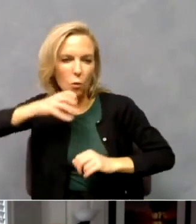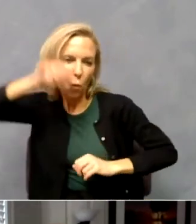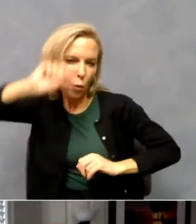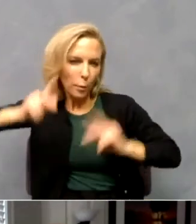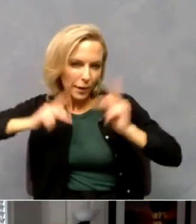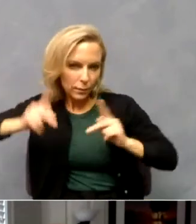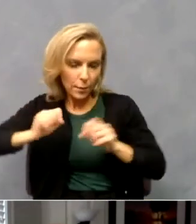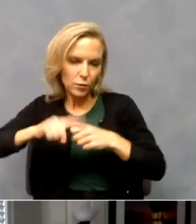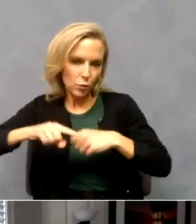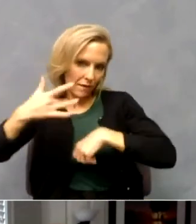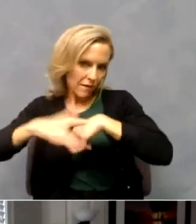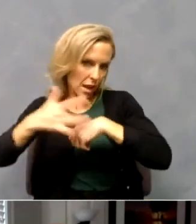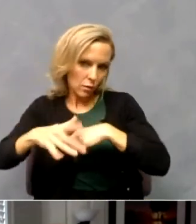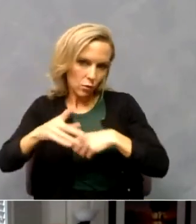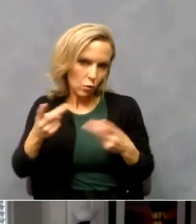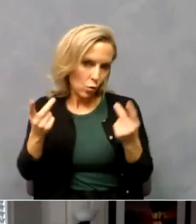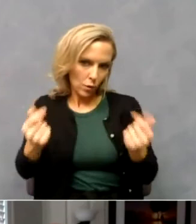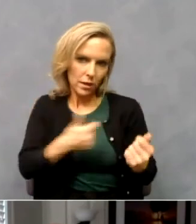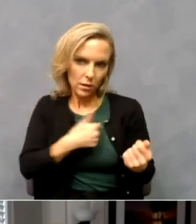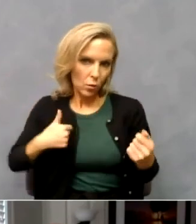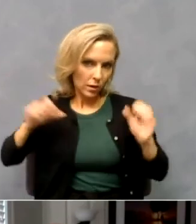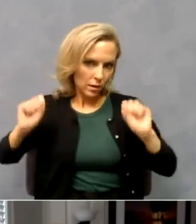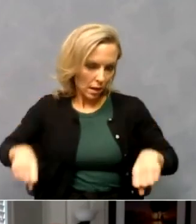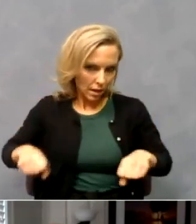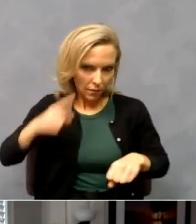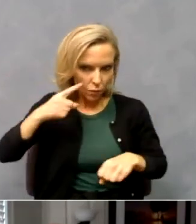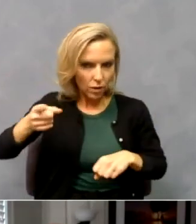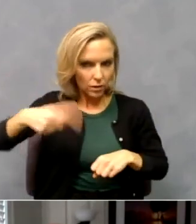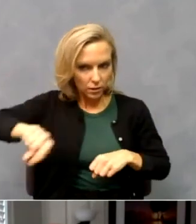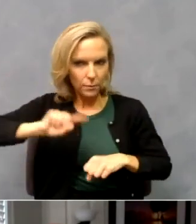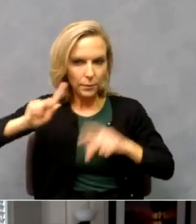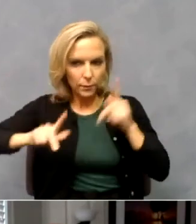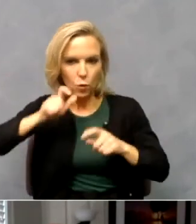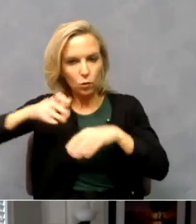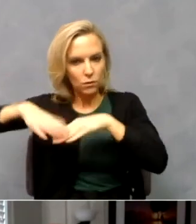possible to this population. We're also going to include first responders, so